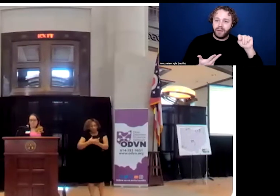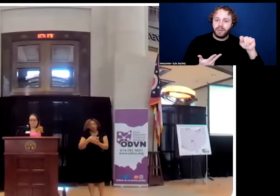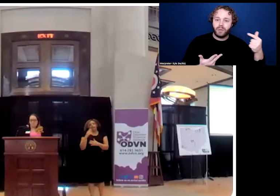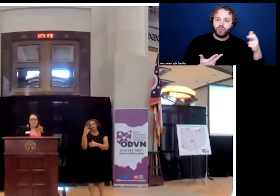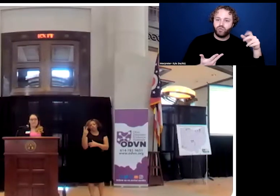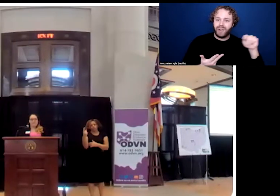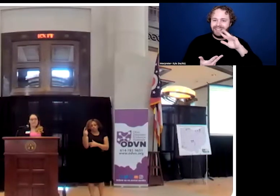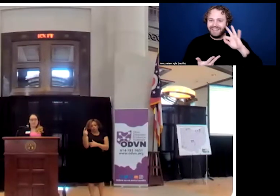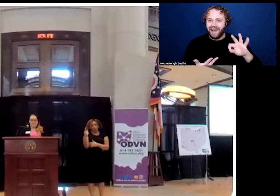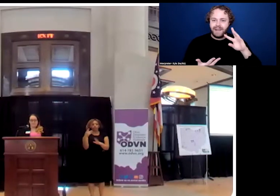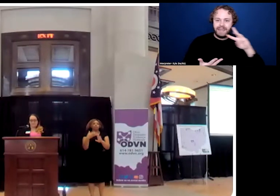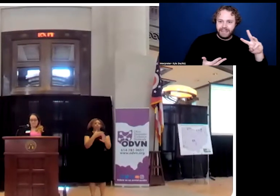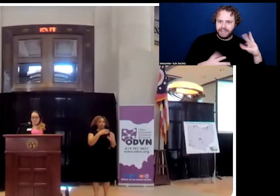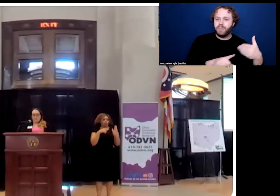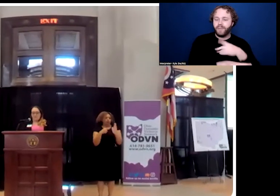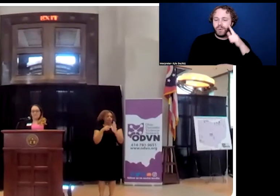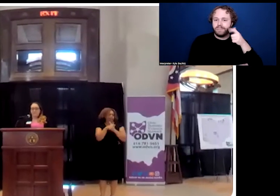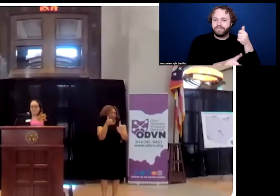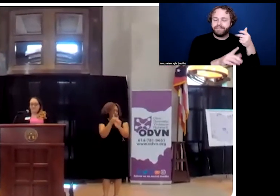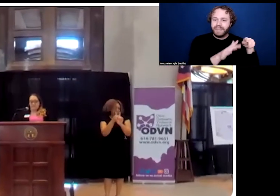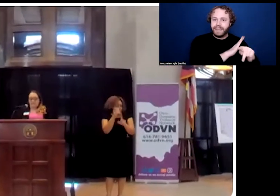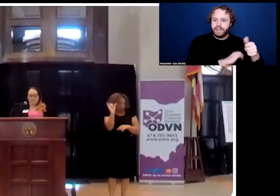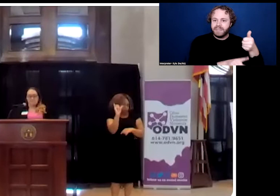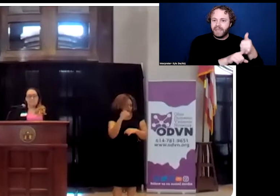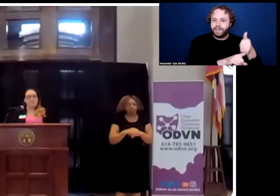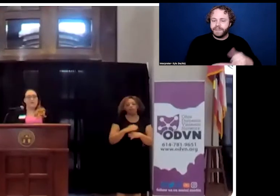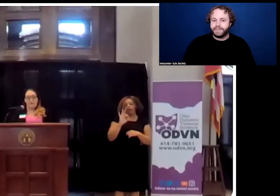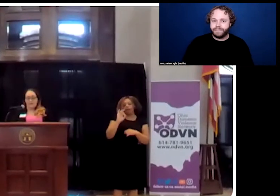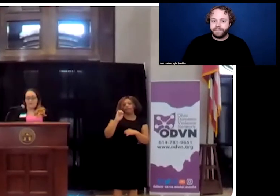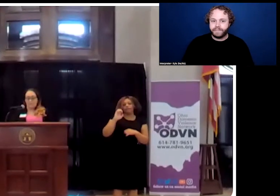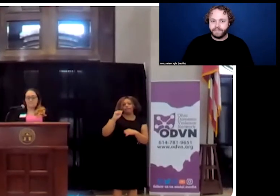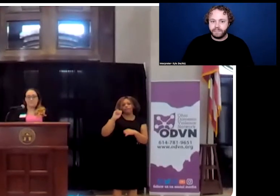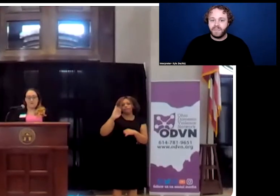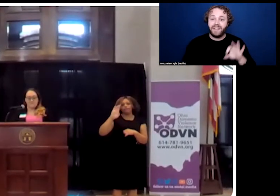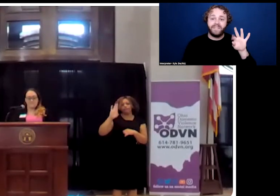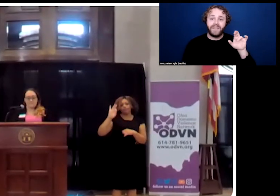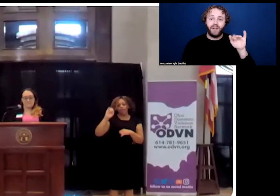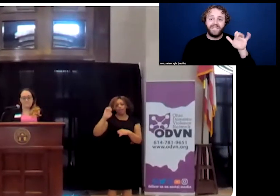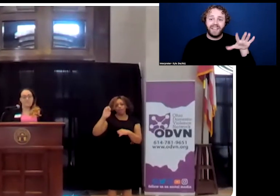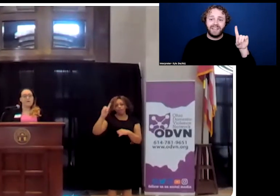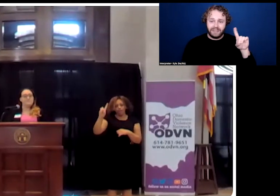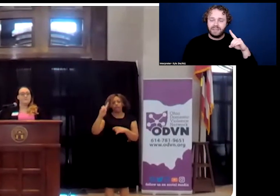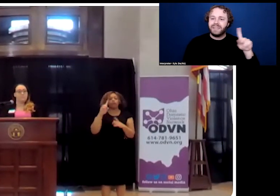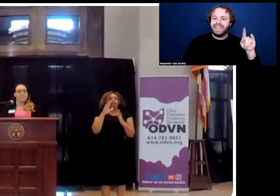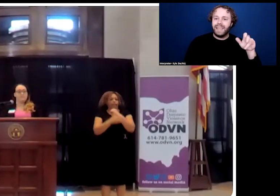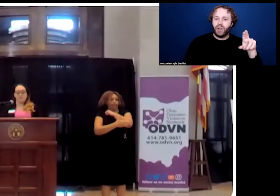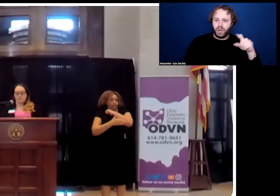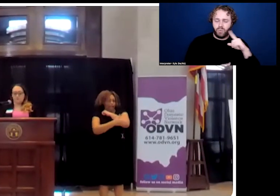before taking his own life. In Fairfield County, it was reported that Kiara was in the process of divorcing her husband when he murdered her,